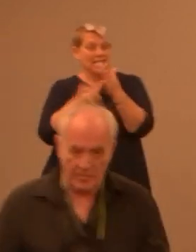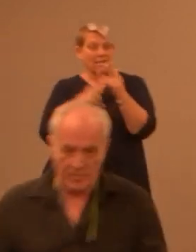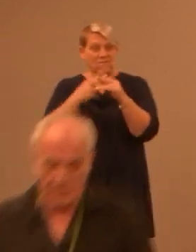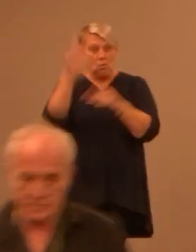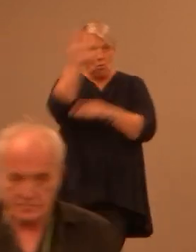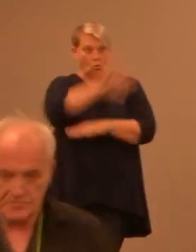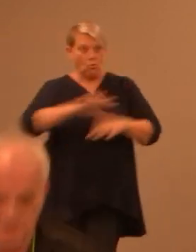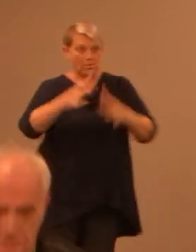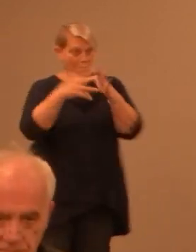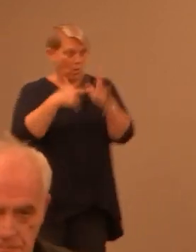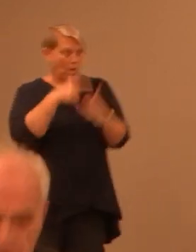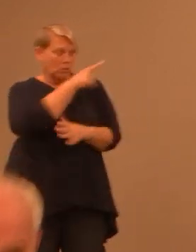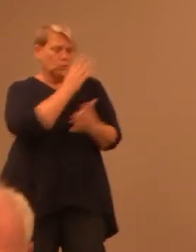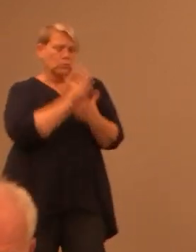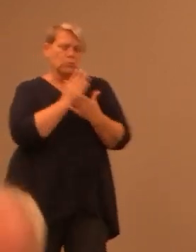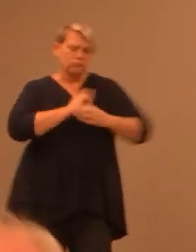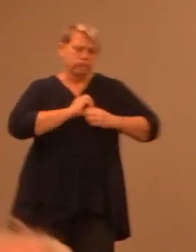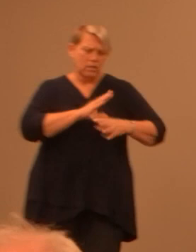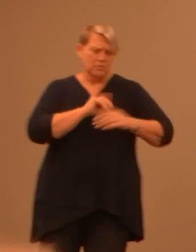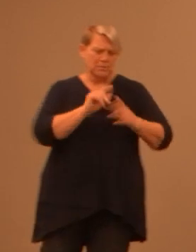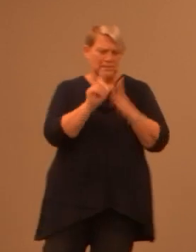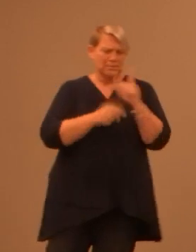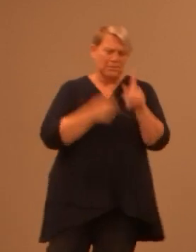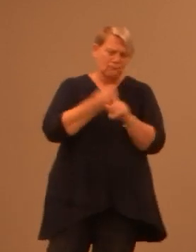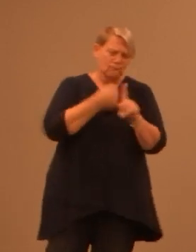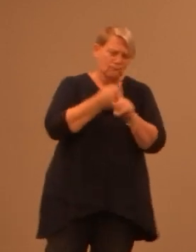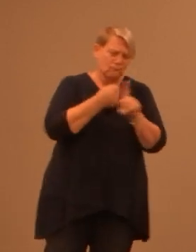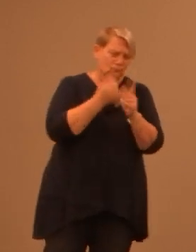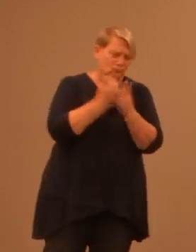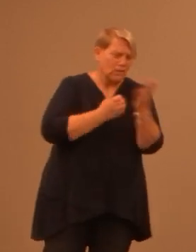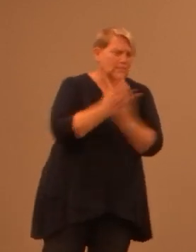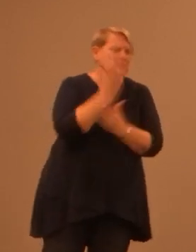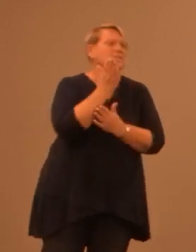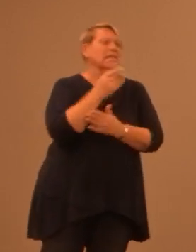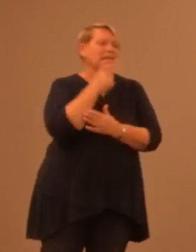a passionate disability rights advocate. Elected to the Senate at the age of 23,